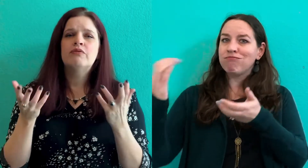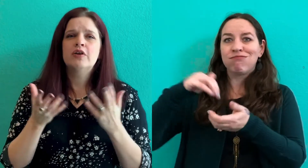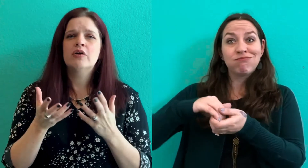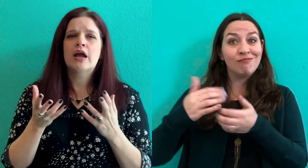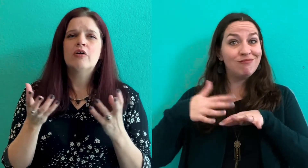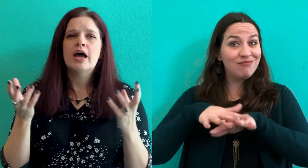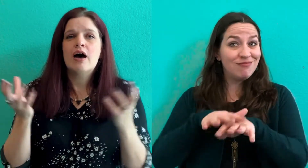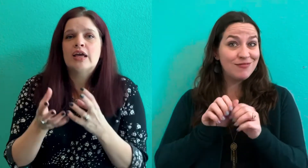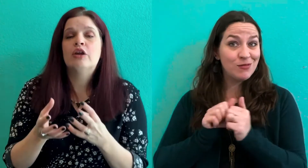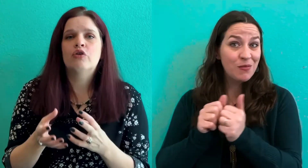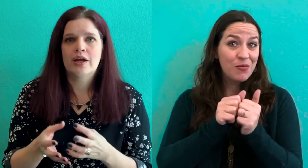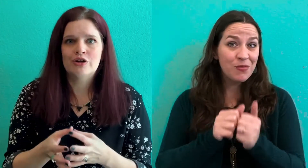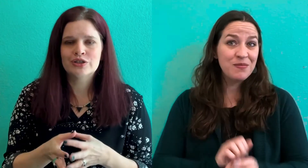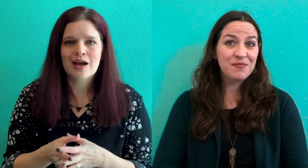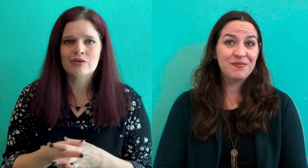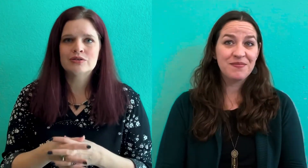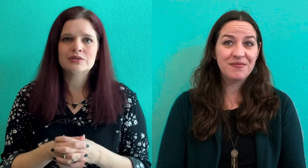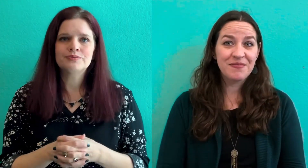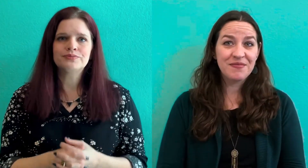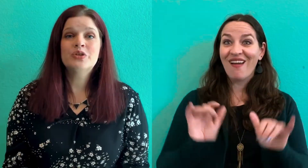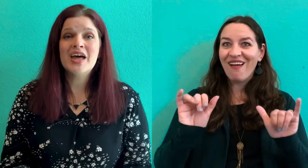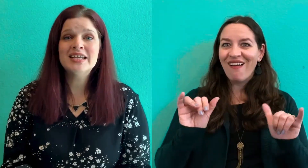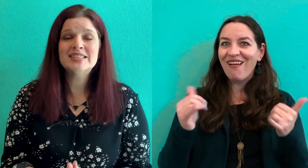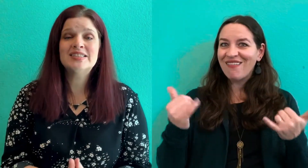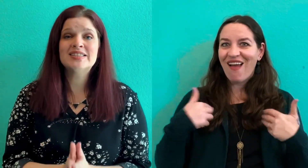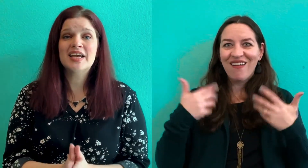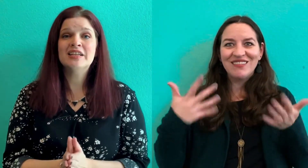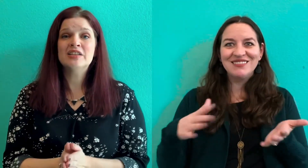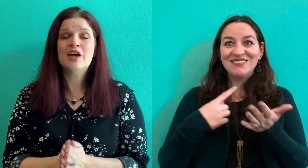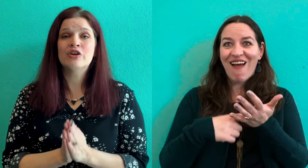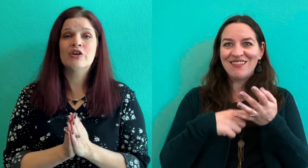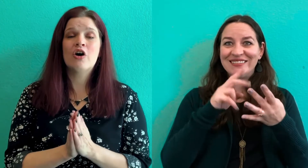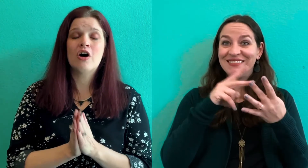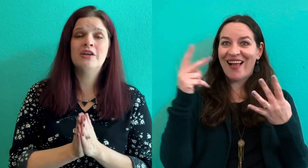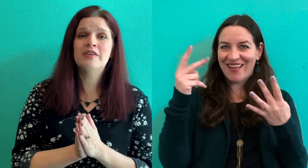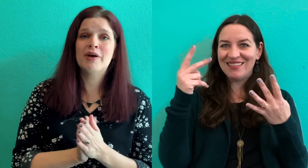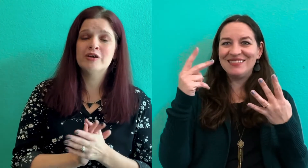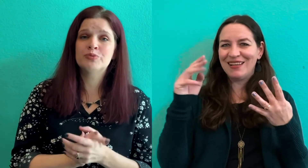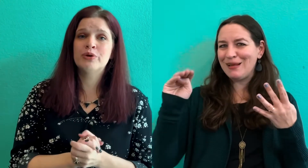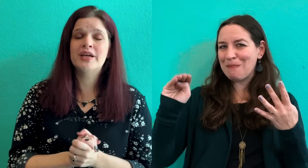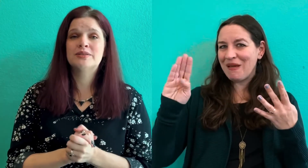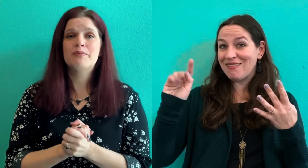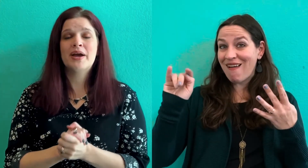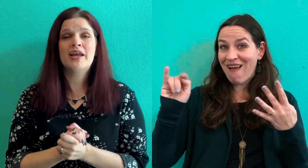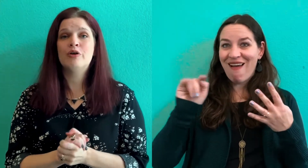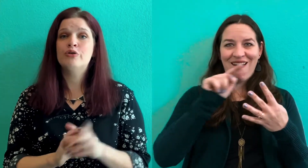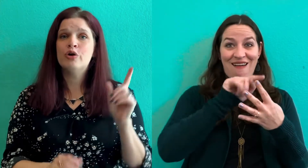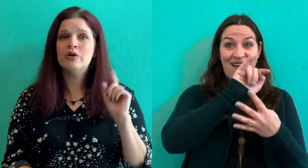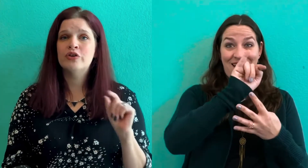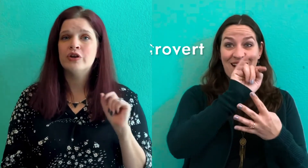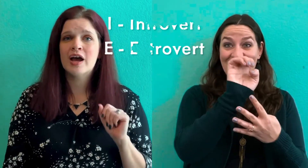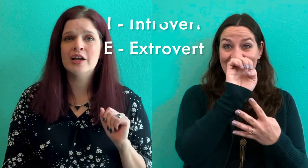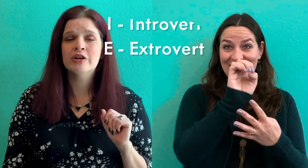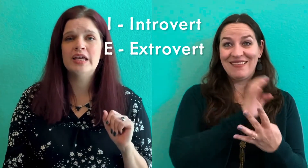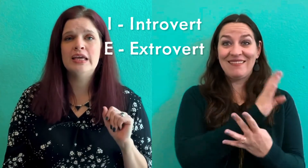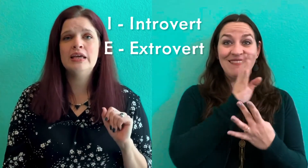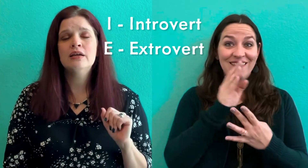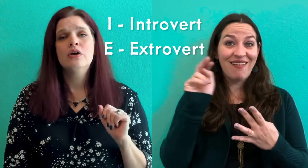but figuring out how to integrate your styles. So that is the second letter on the Myers Briggs. By now you know if you're an I or an E or if